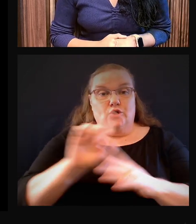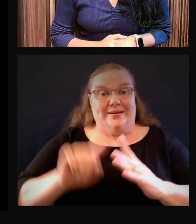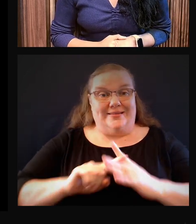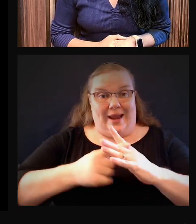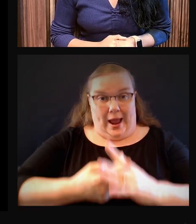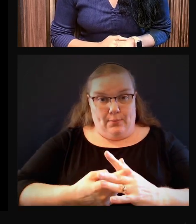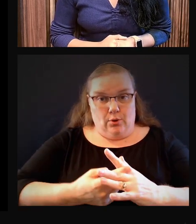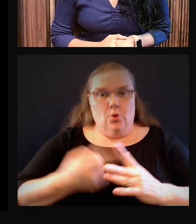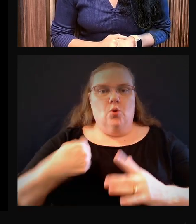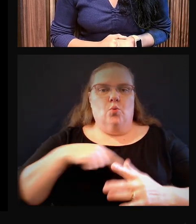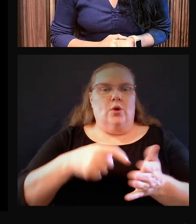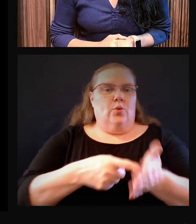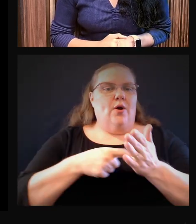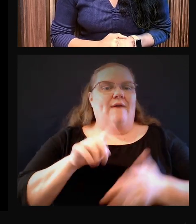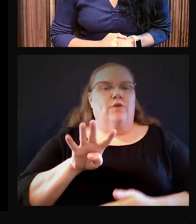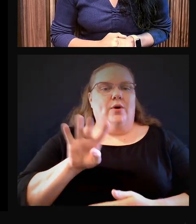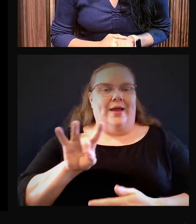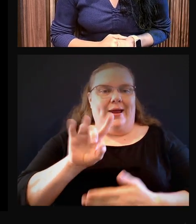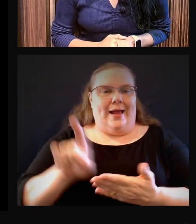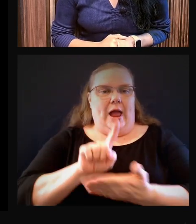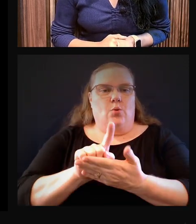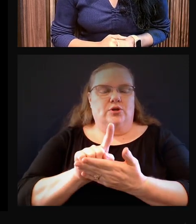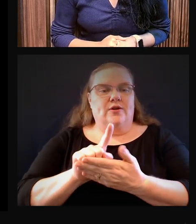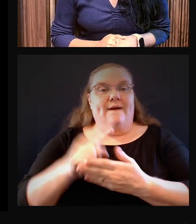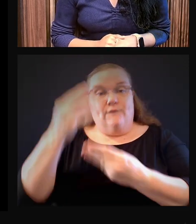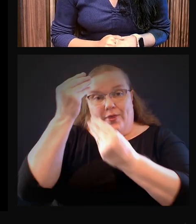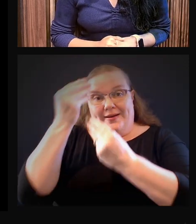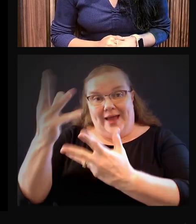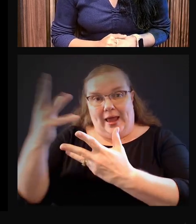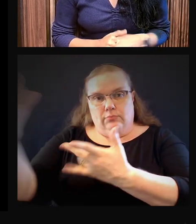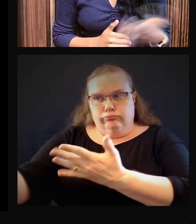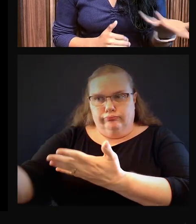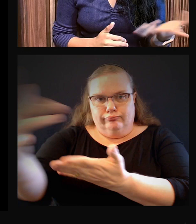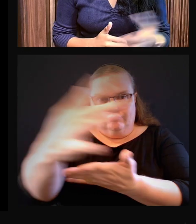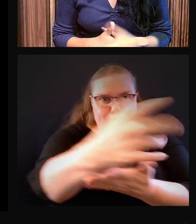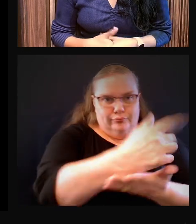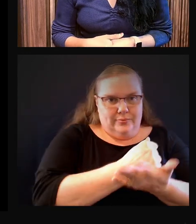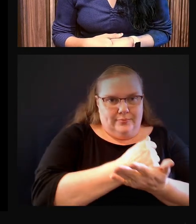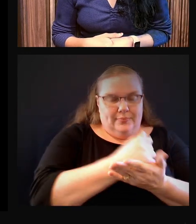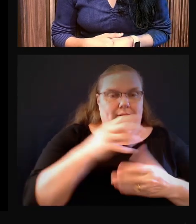for the data to be ingested and scores to be generated, after which you can create the segments directly.